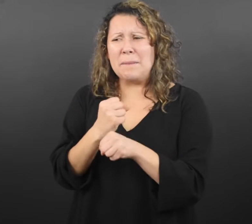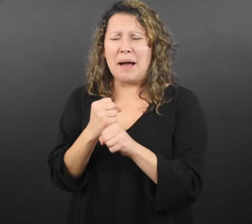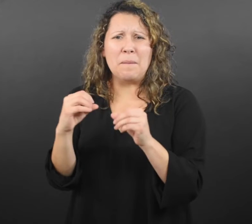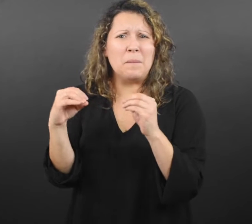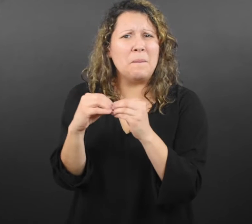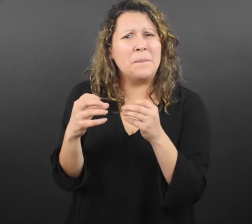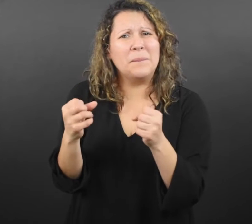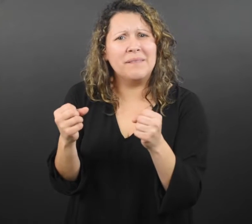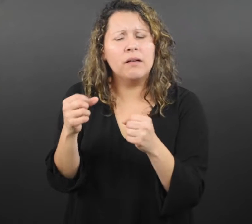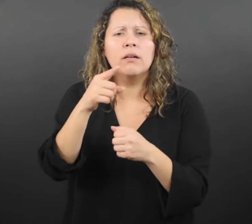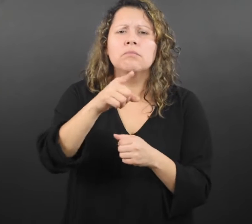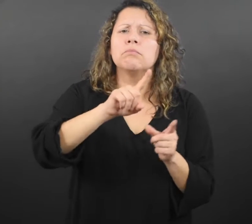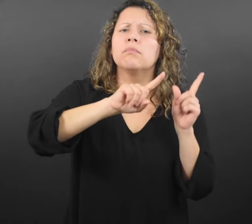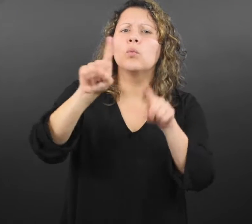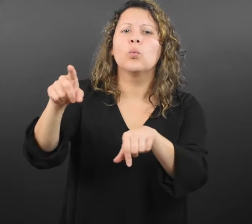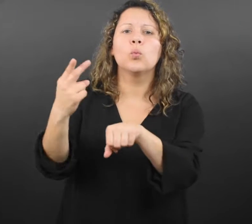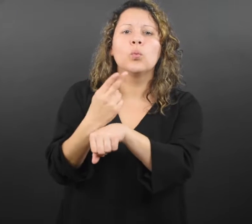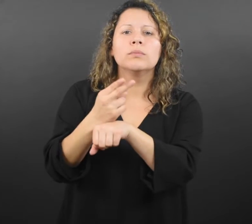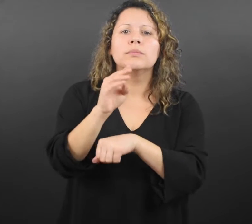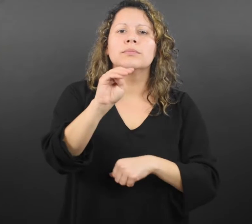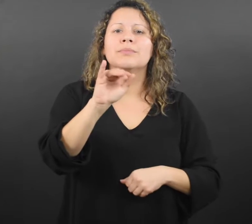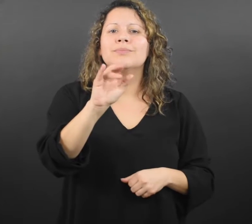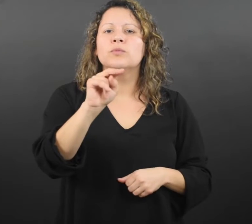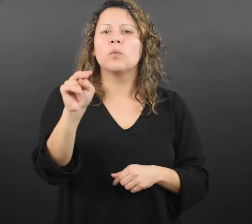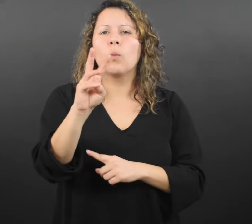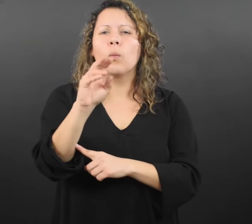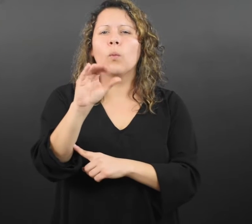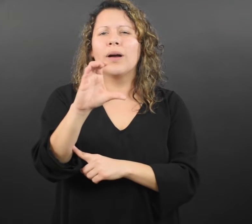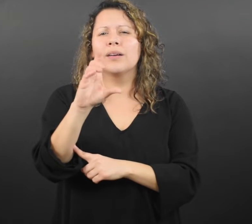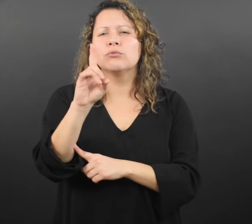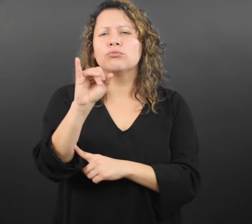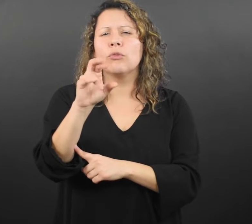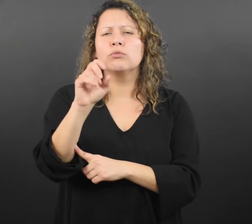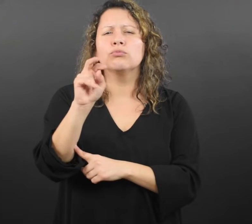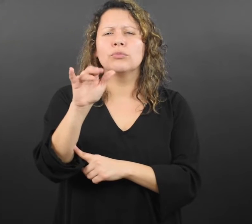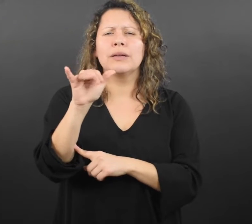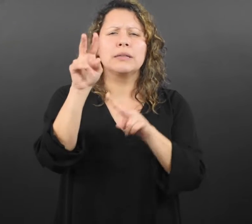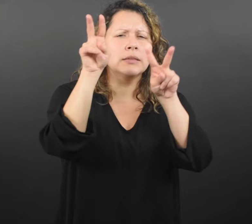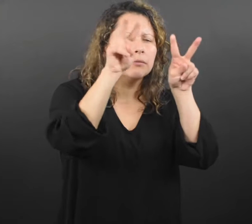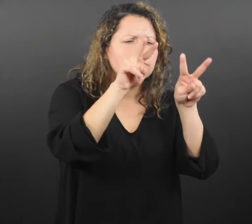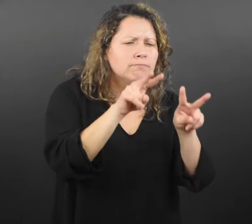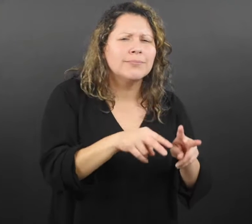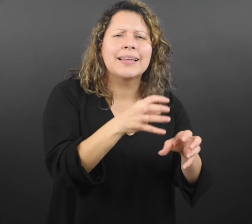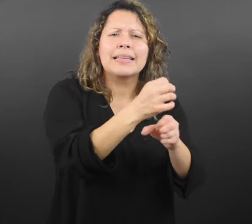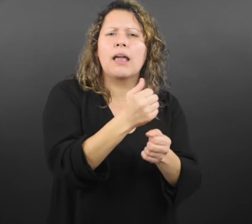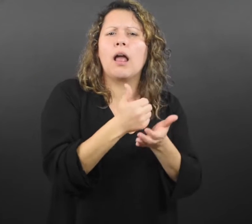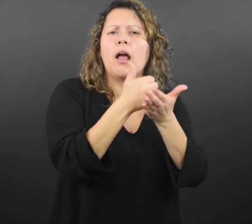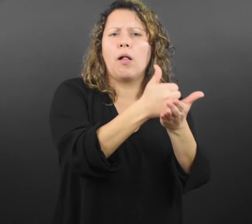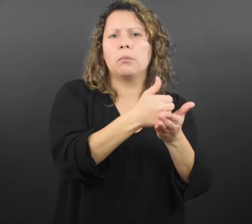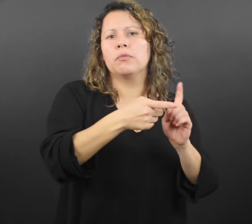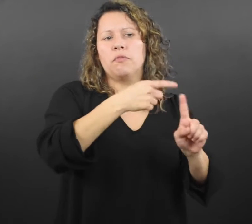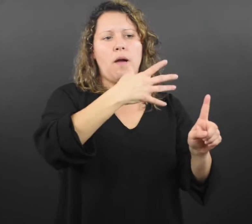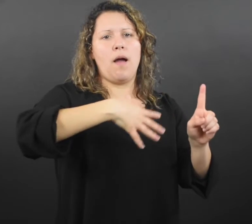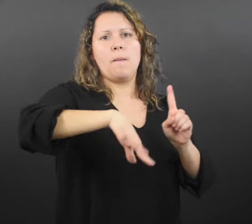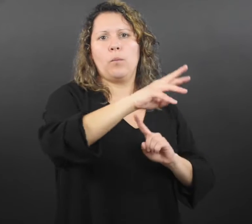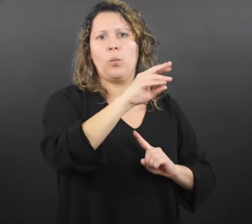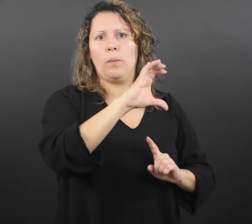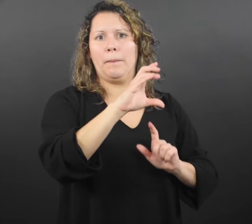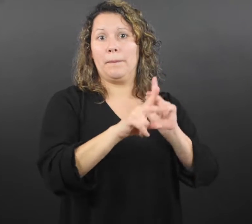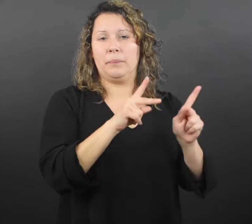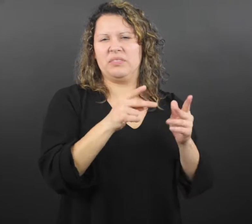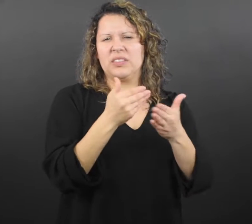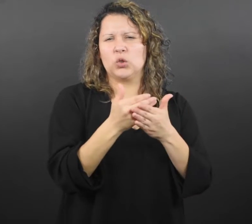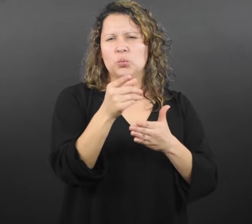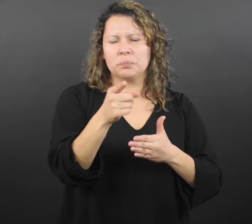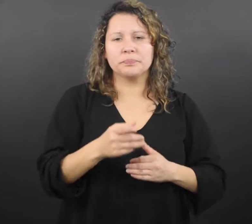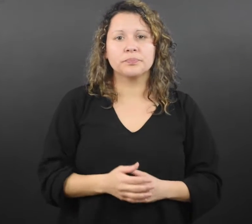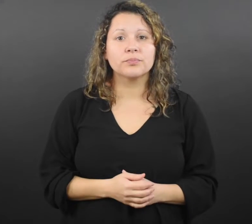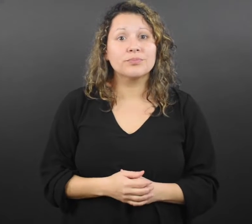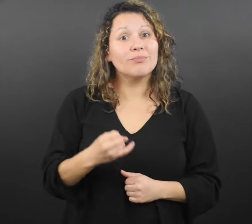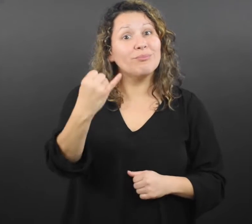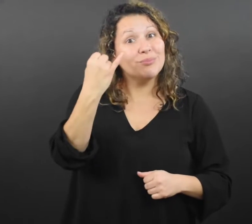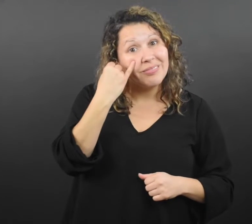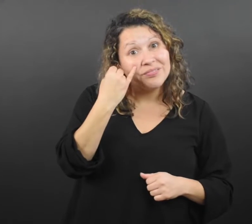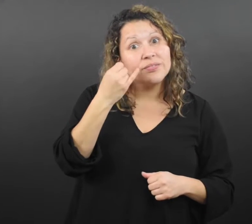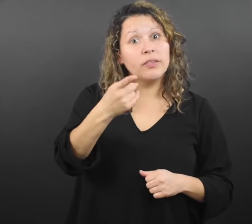and want to make more milk, use the Minnesota WIC Directory to get help from WIC people near